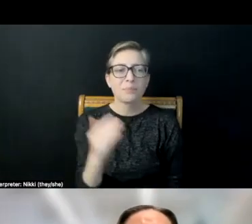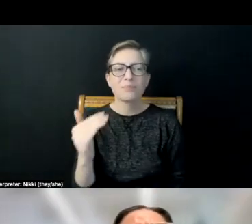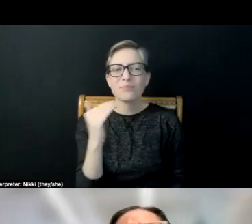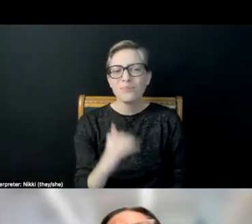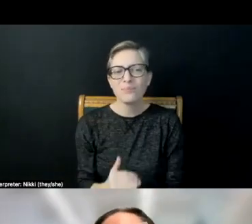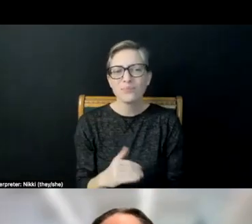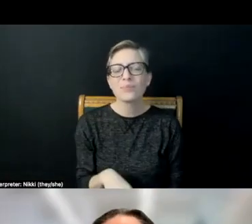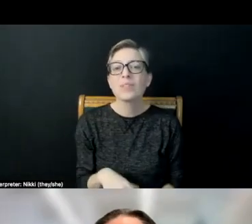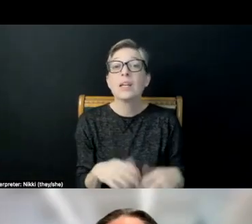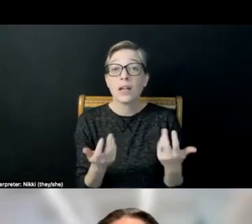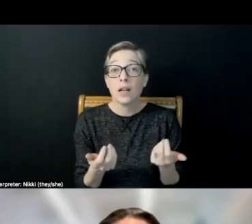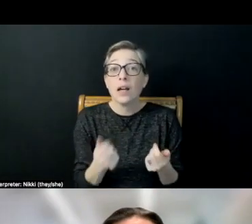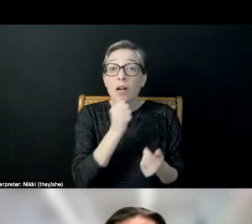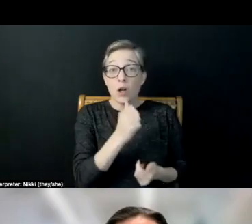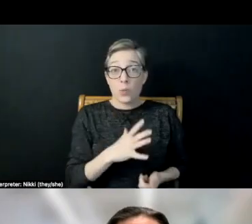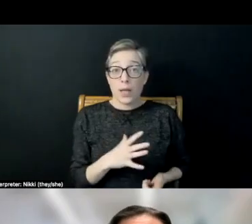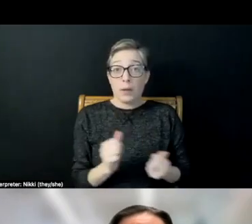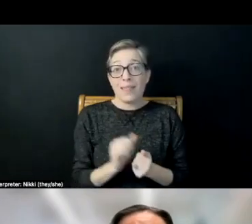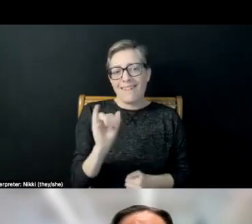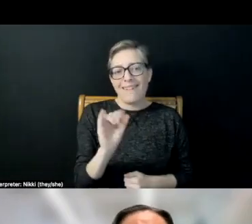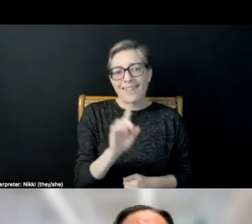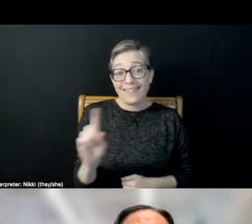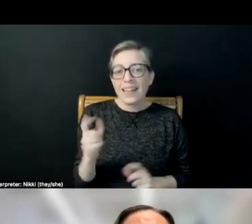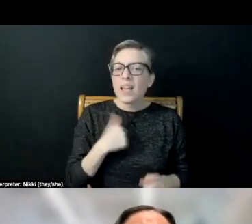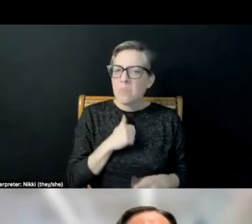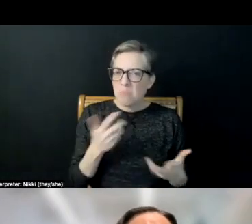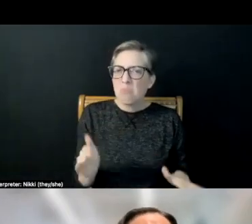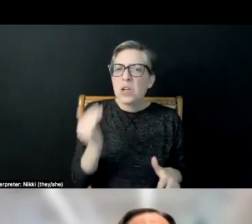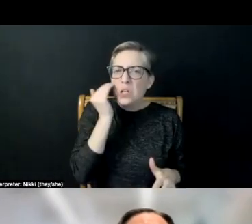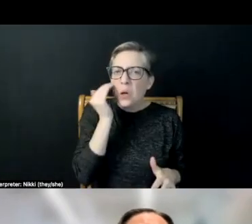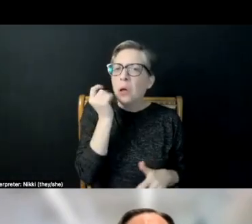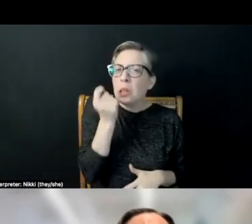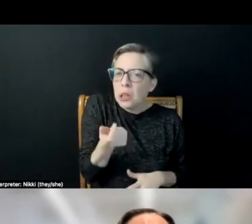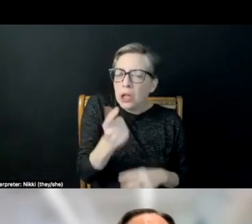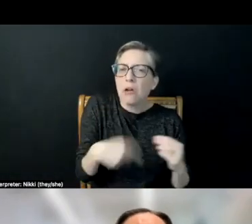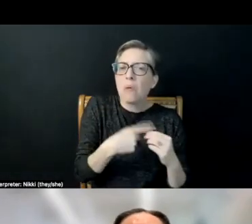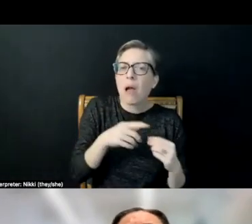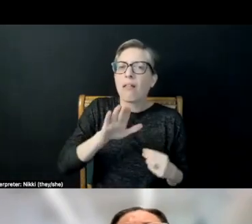we know a little bit about their pregnancy outcomes. They're more likely to have adverse birth outcomes,